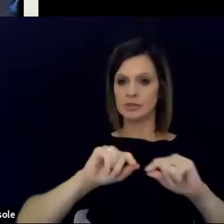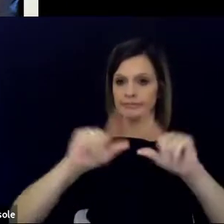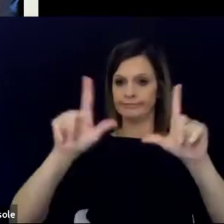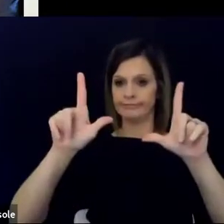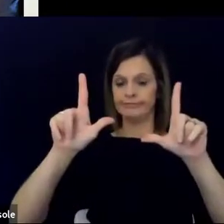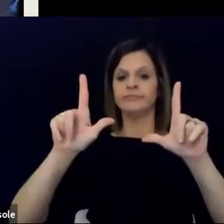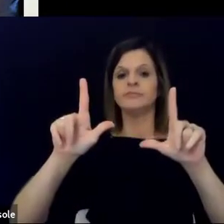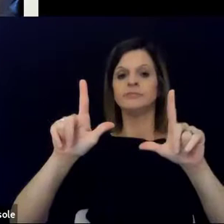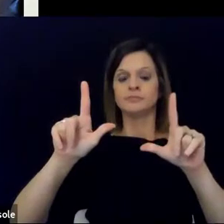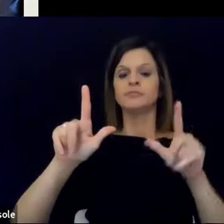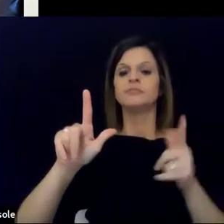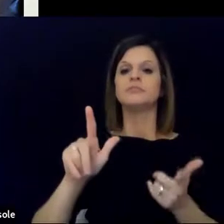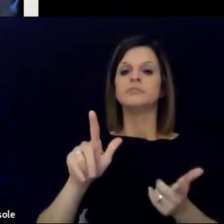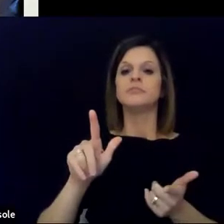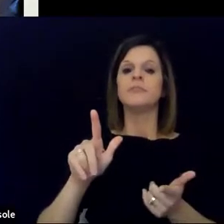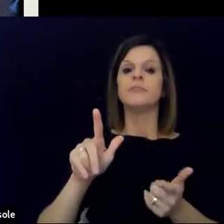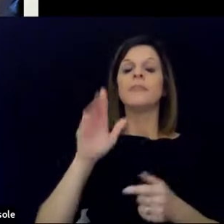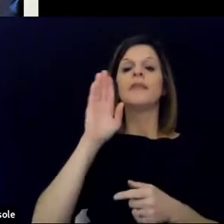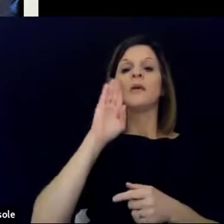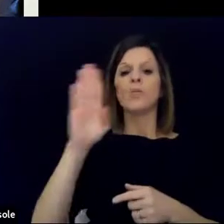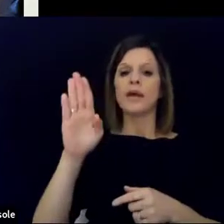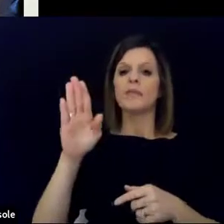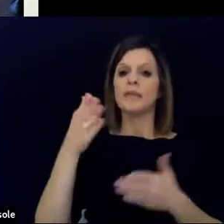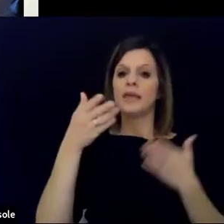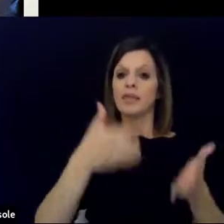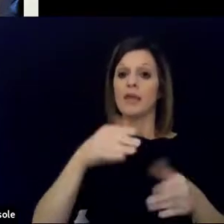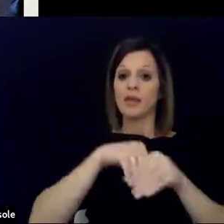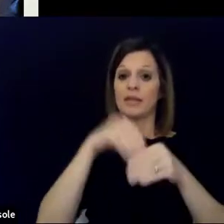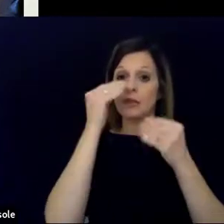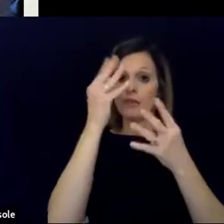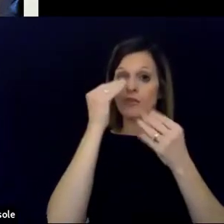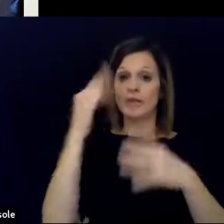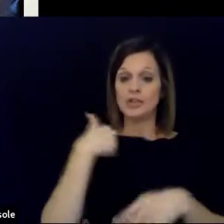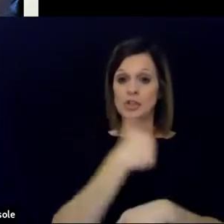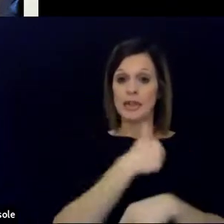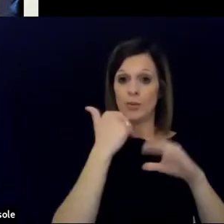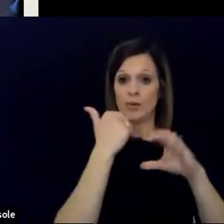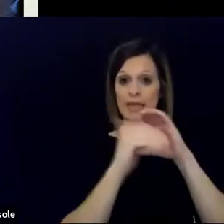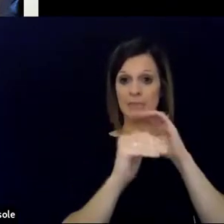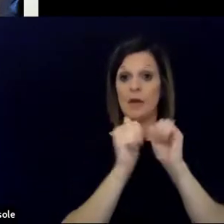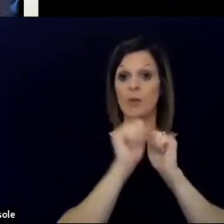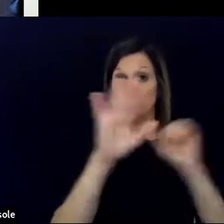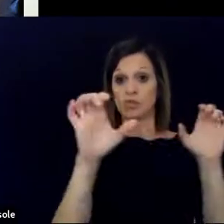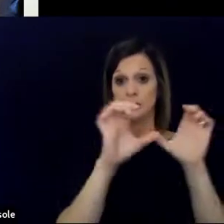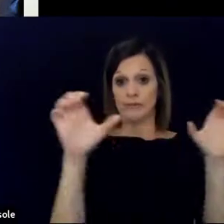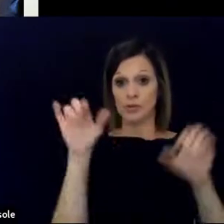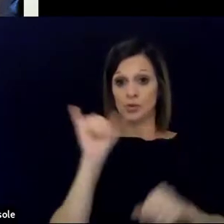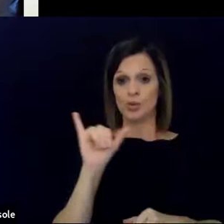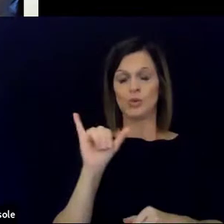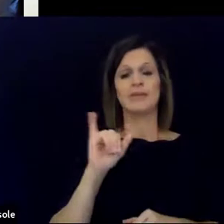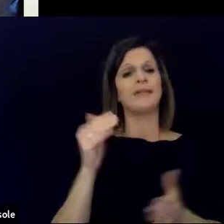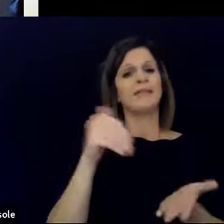that we send out to you with your certificate as well. And again, we are so sorry that the Spanish interpreter did not work today,